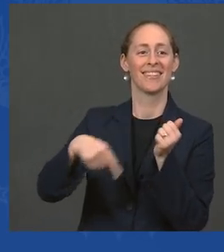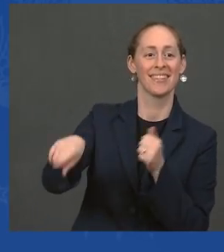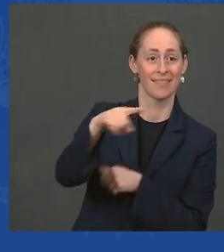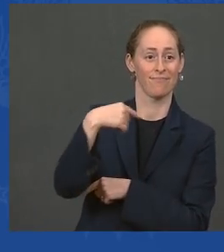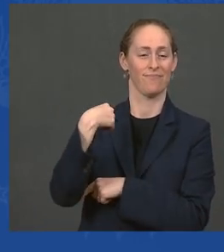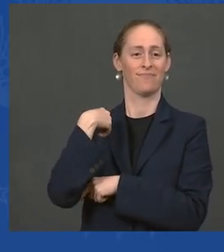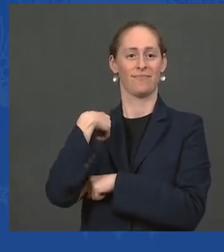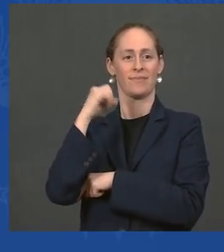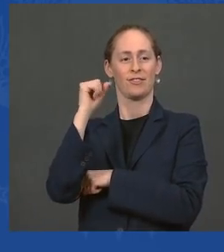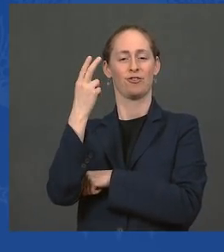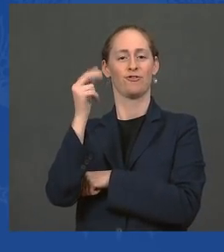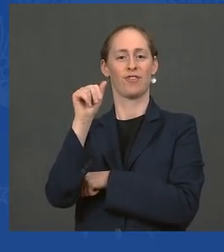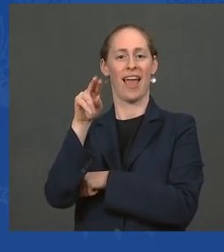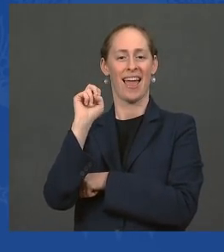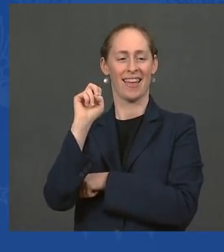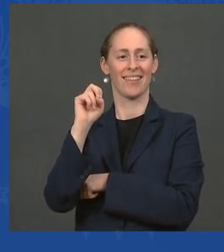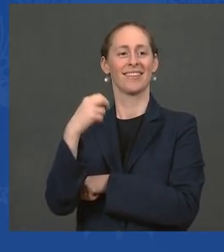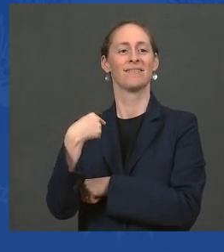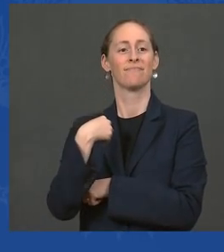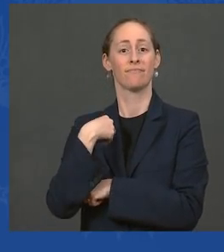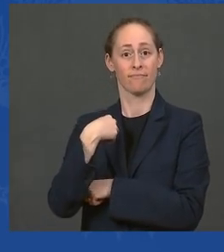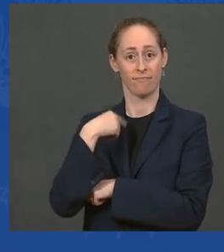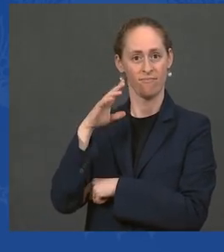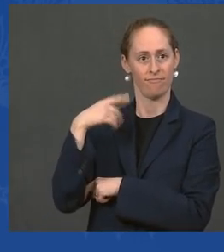and I'm a fourth generation union ironworker.